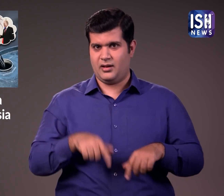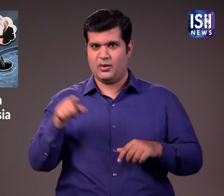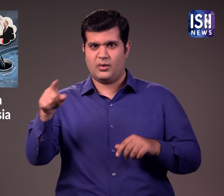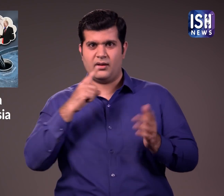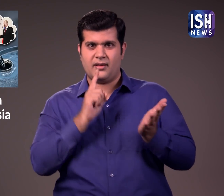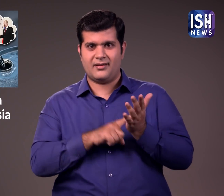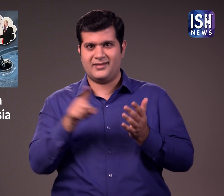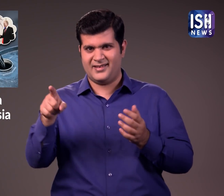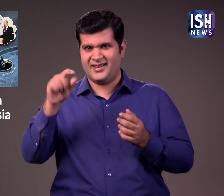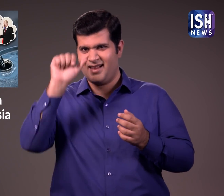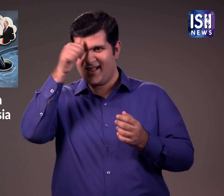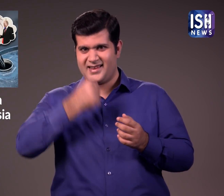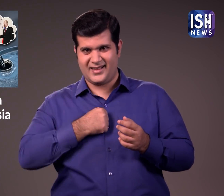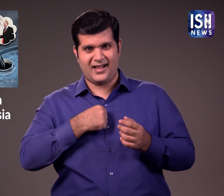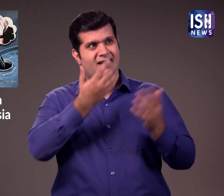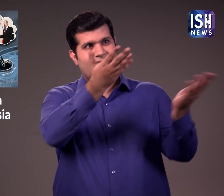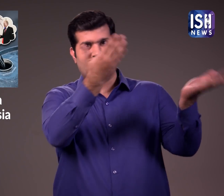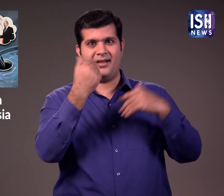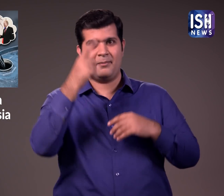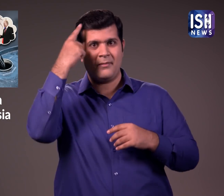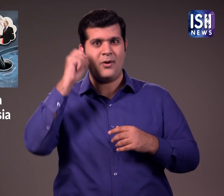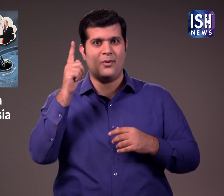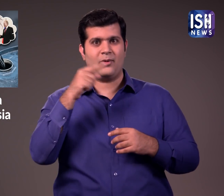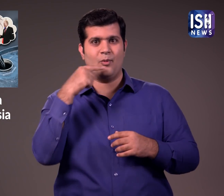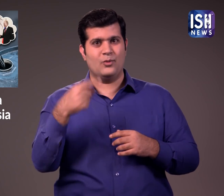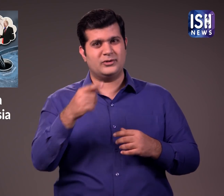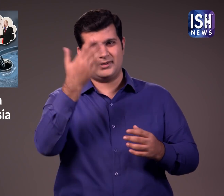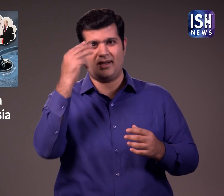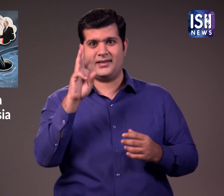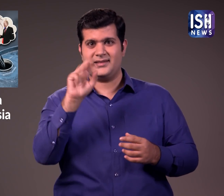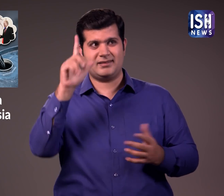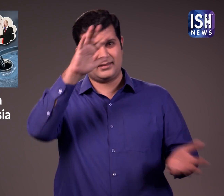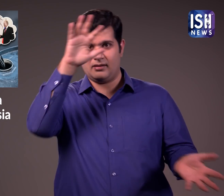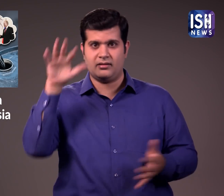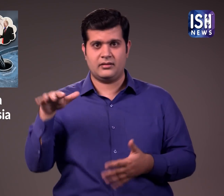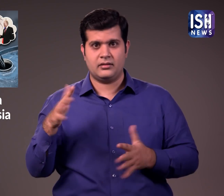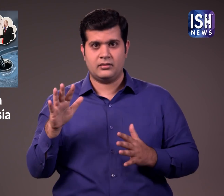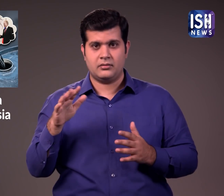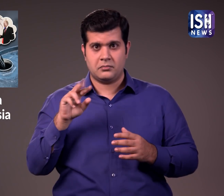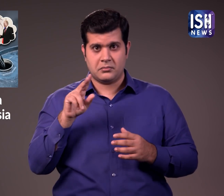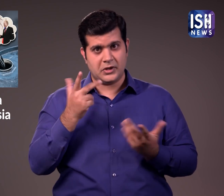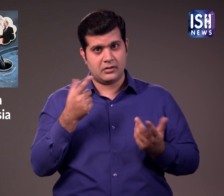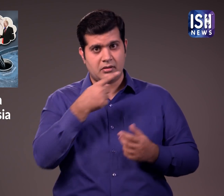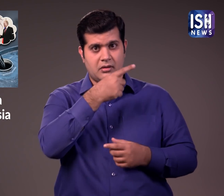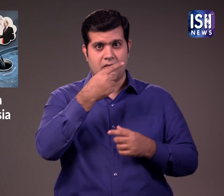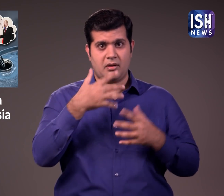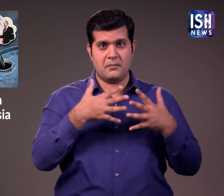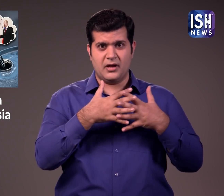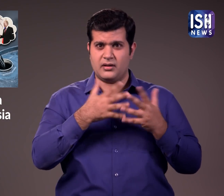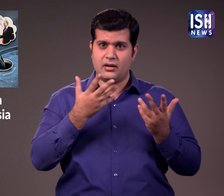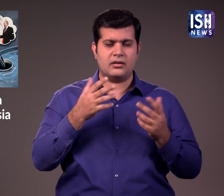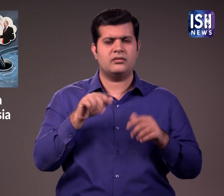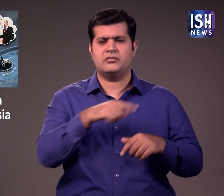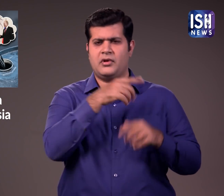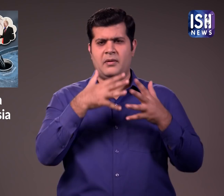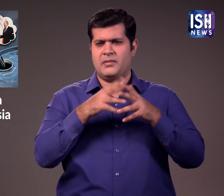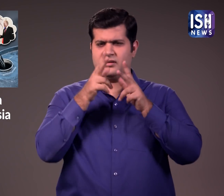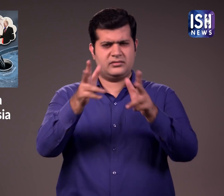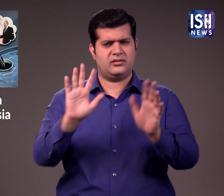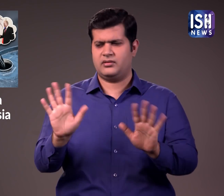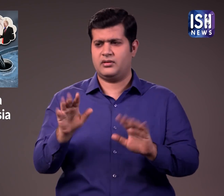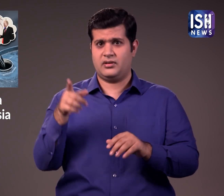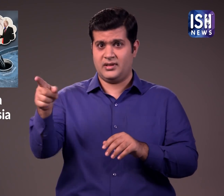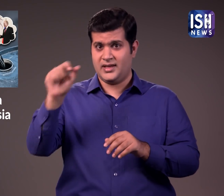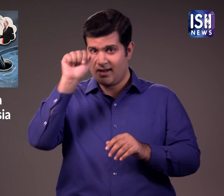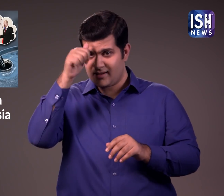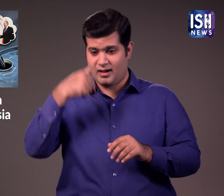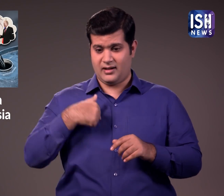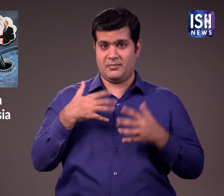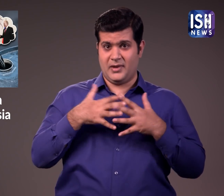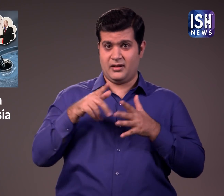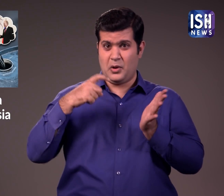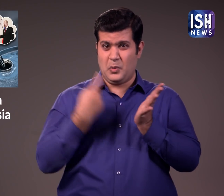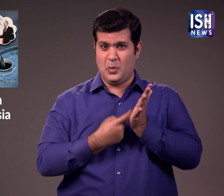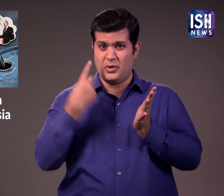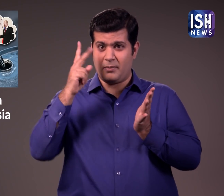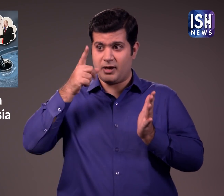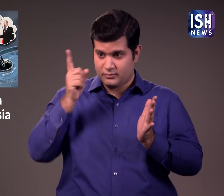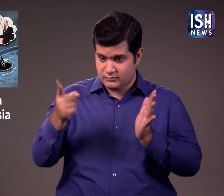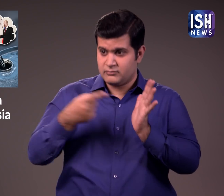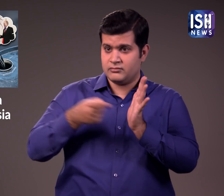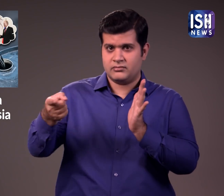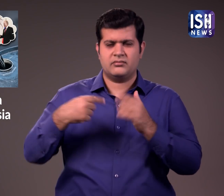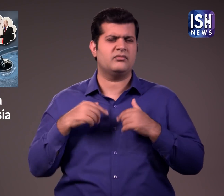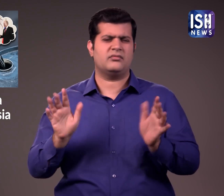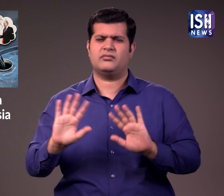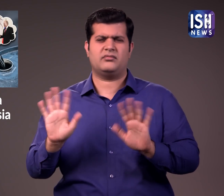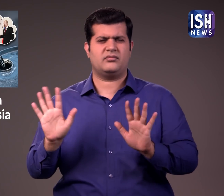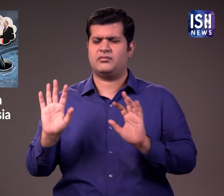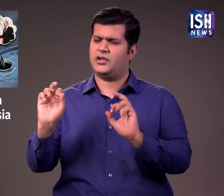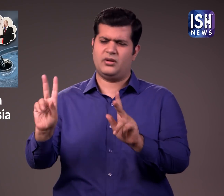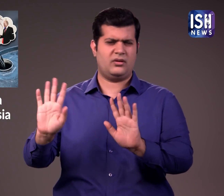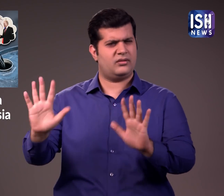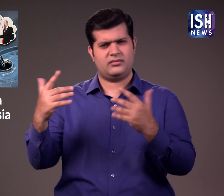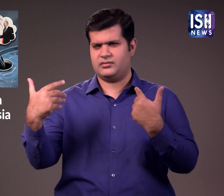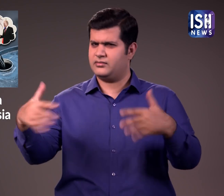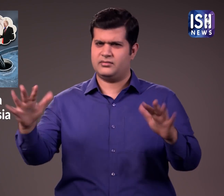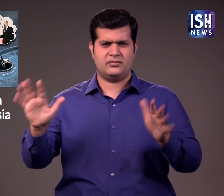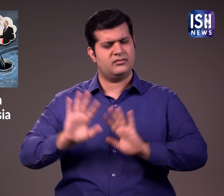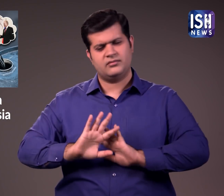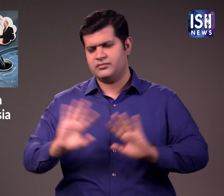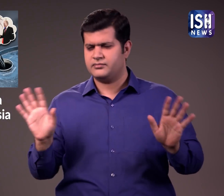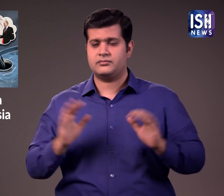India buying oil from Russia is not against our rules. No sanctions would be imposed.